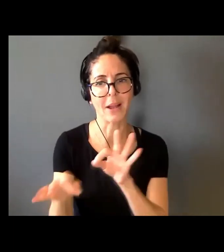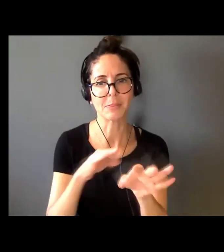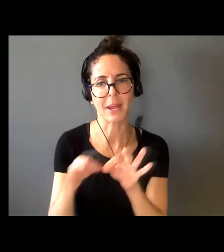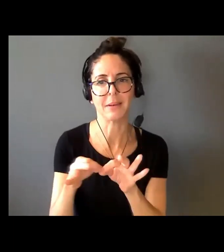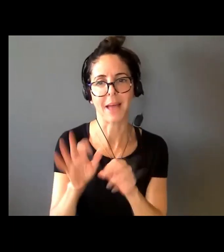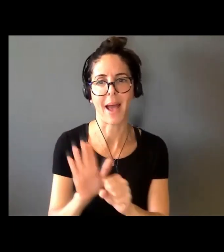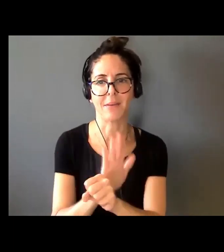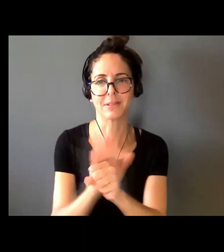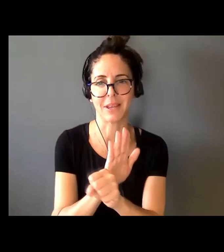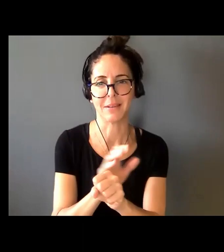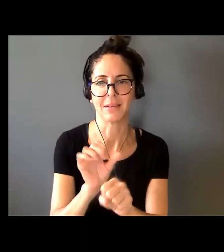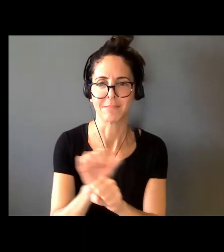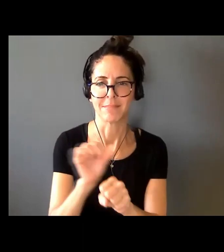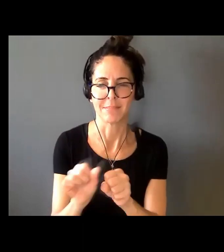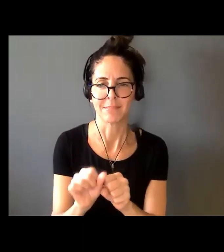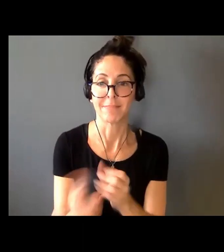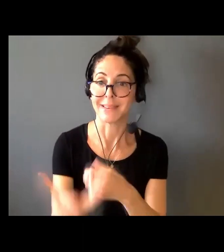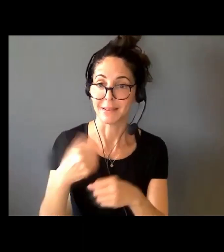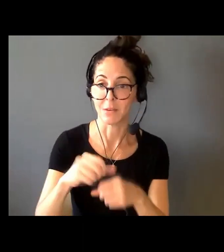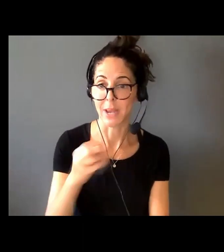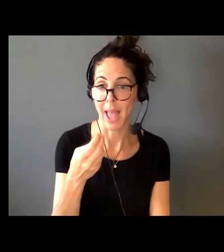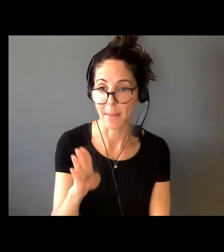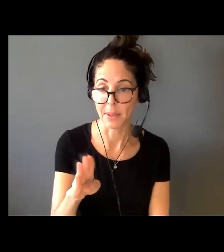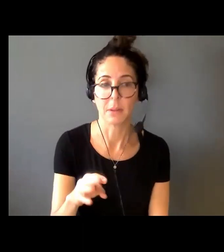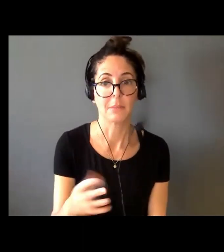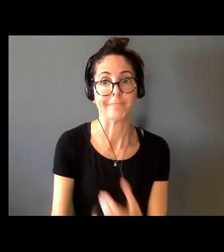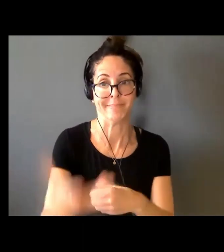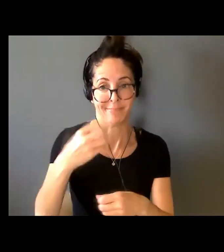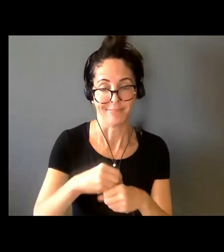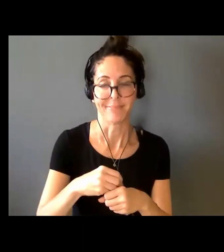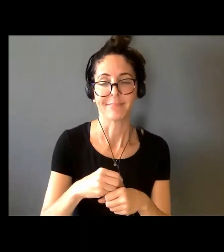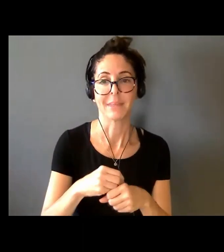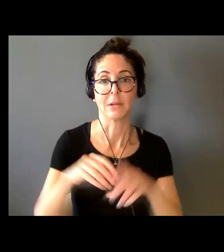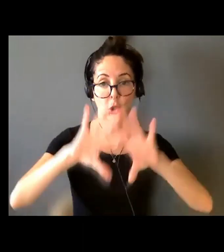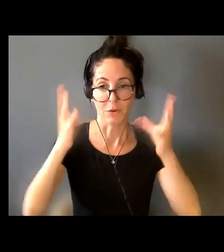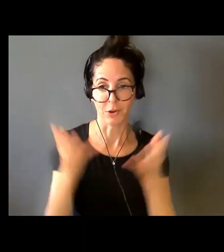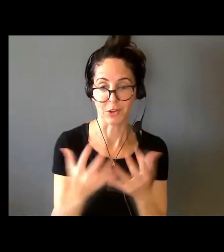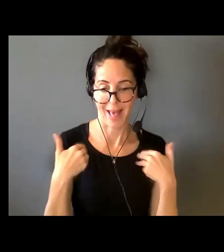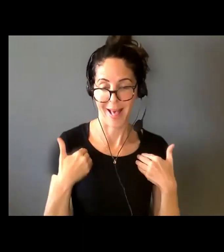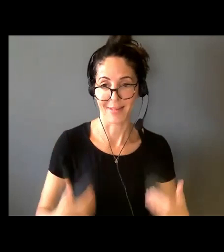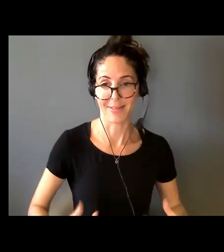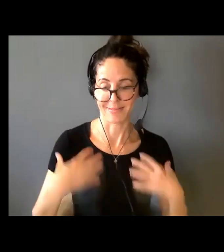call for integrating rehabilitation in universal health coverage mechanisms. So I am very happy to